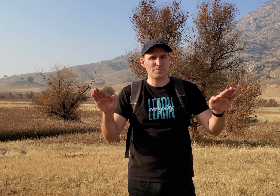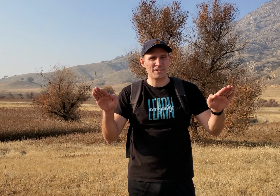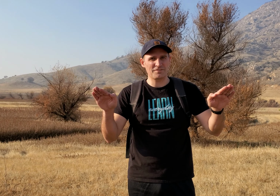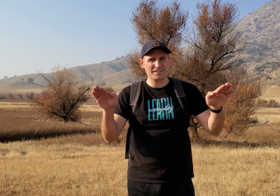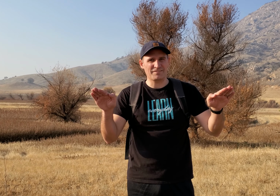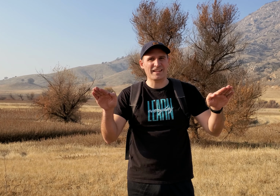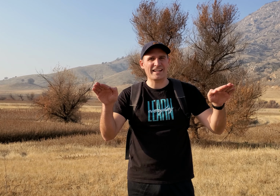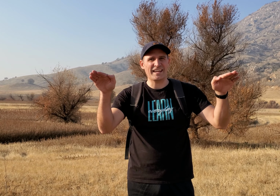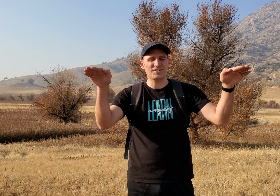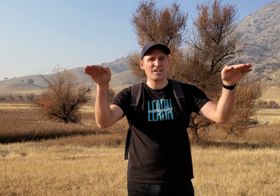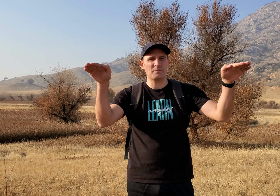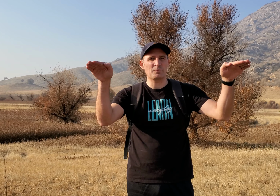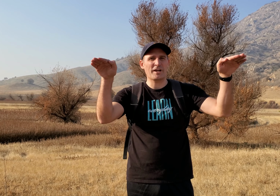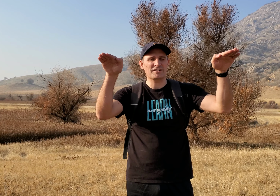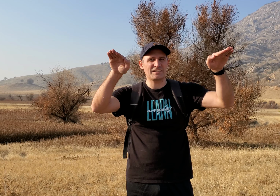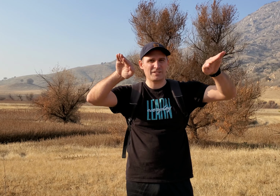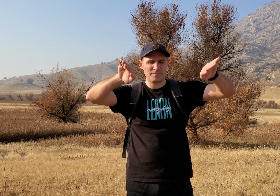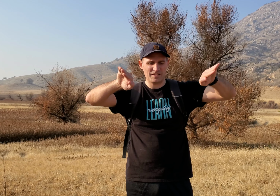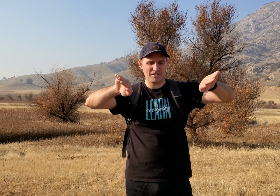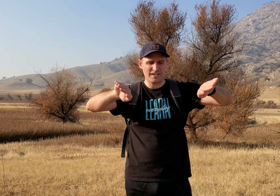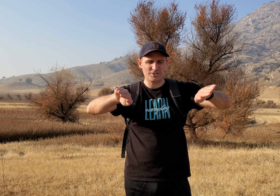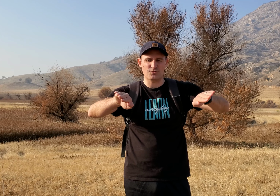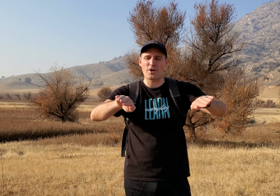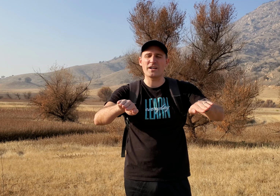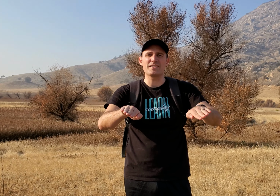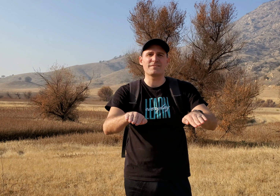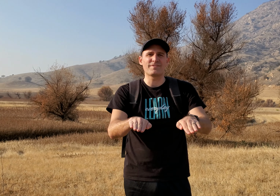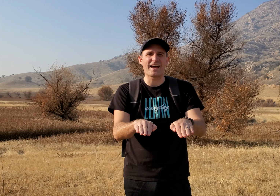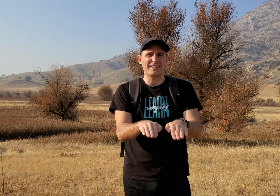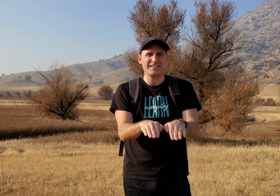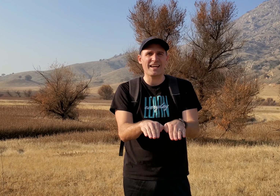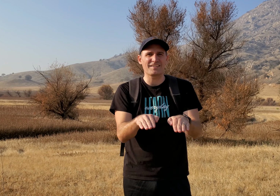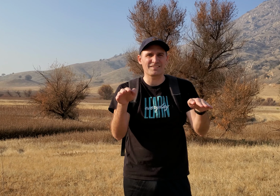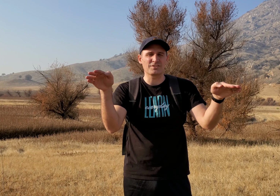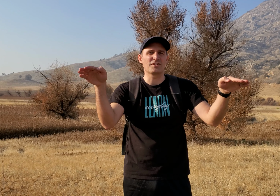be using a flat hand shape and we're actually going to be drawing the valley as it looks,